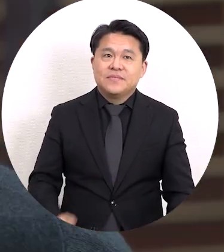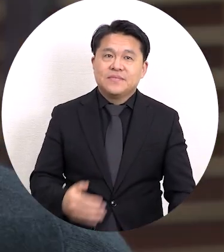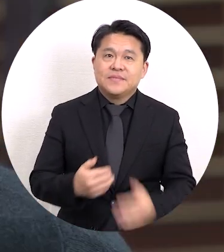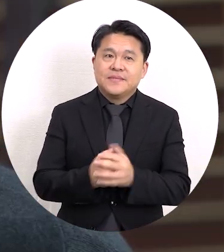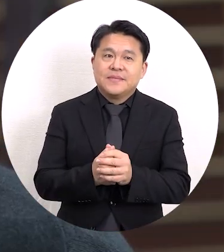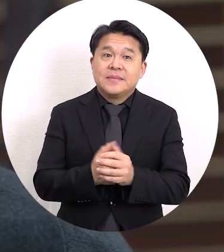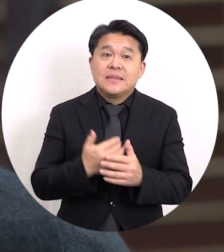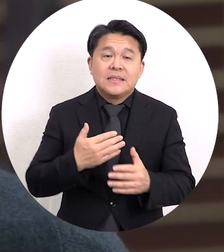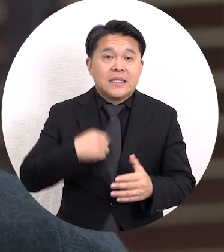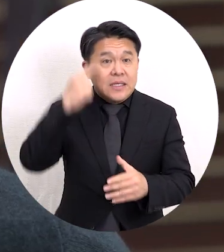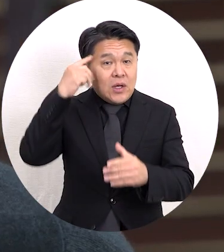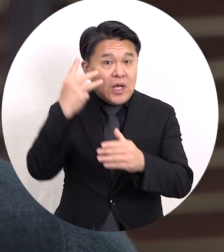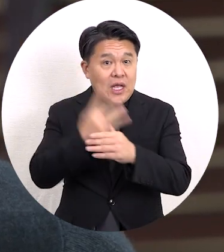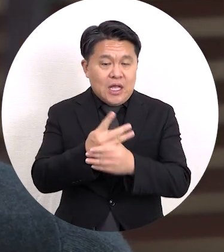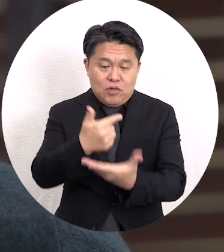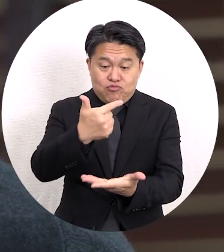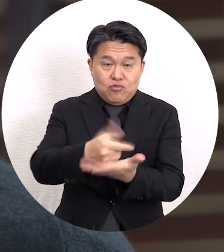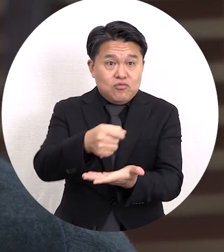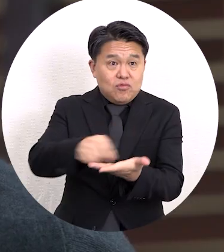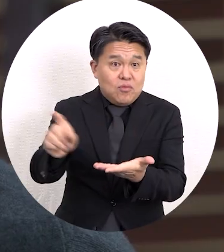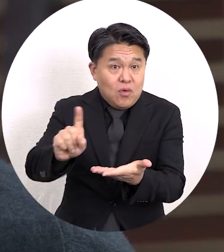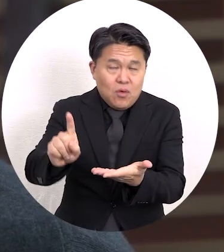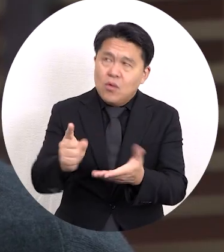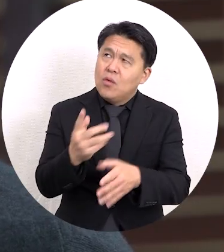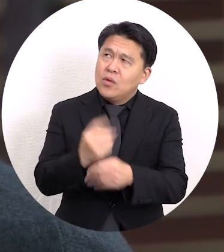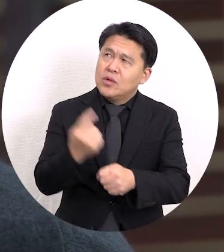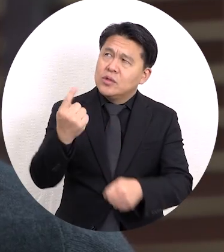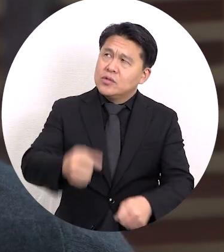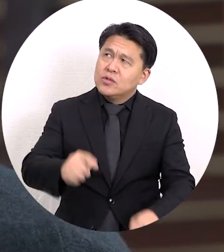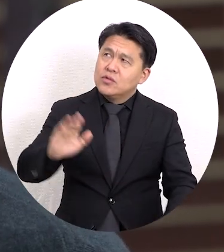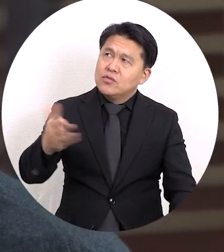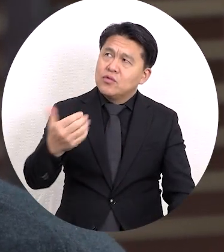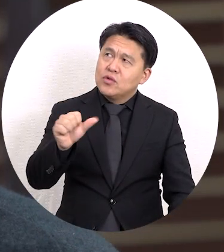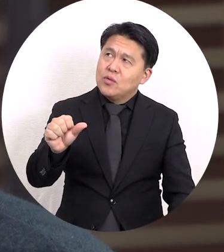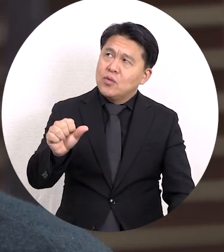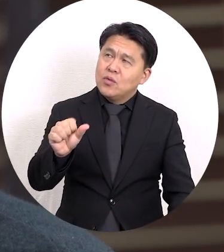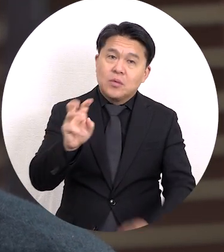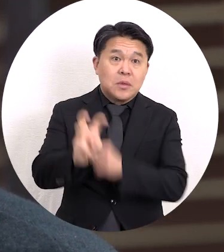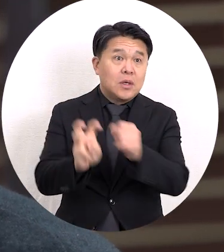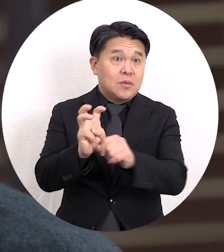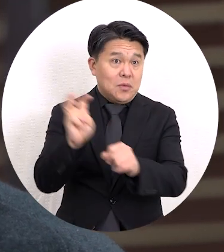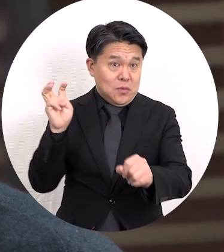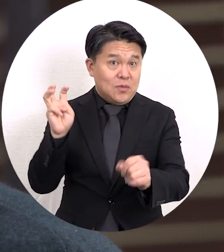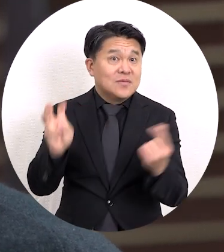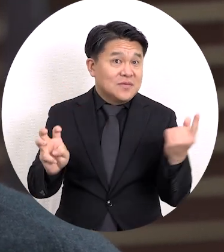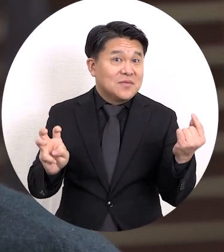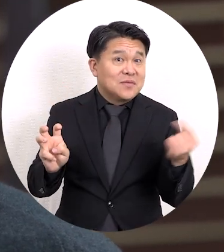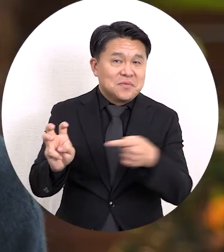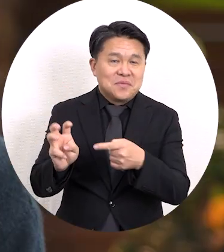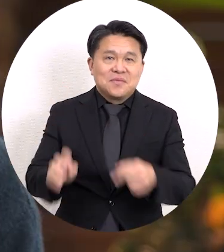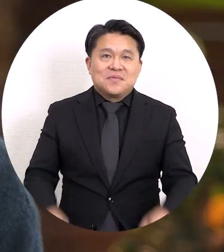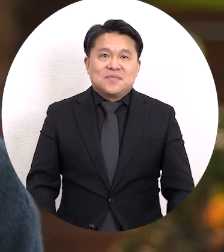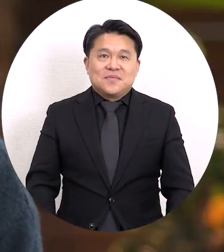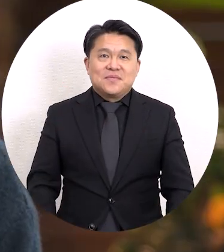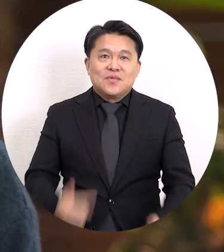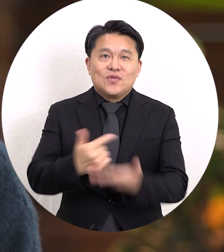My master's thesis was in 1995, so it’s been almost 30 years. The title of my thesis was